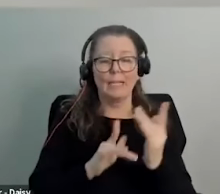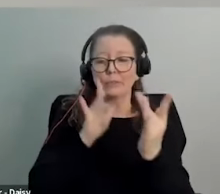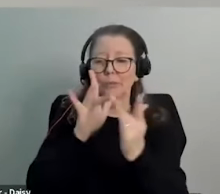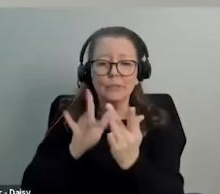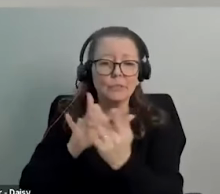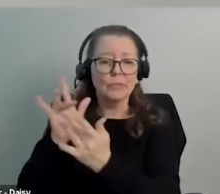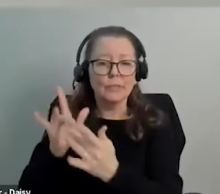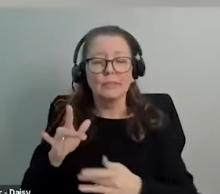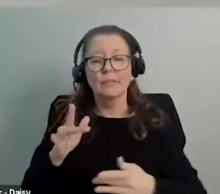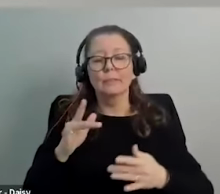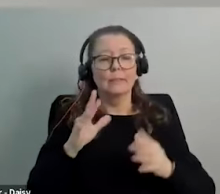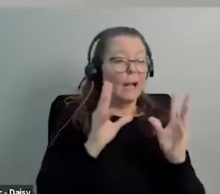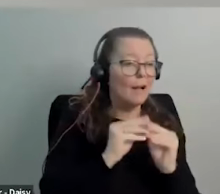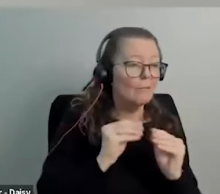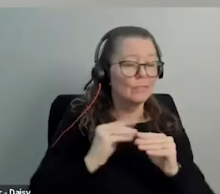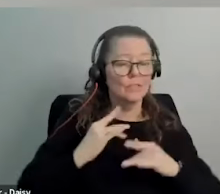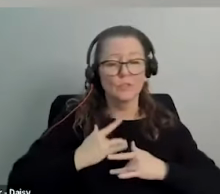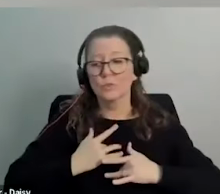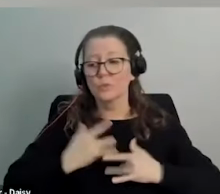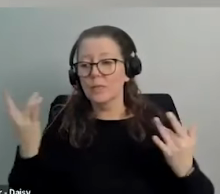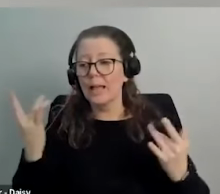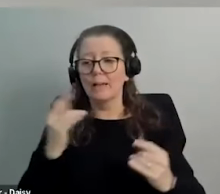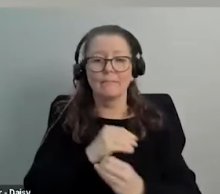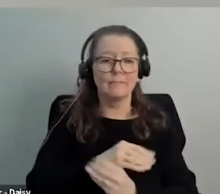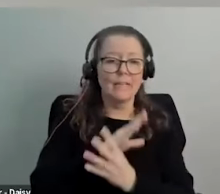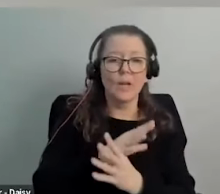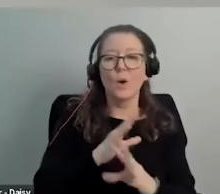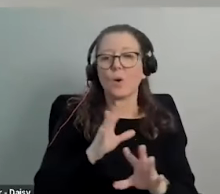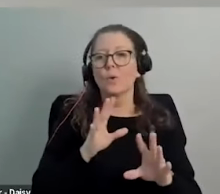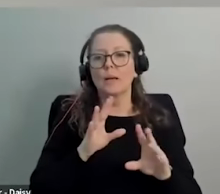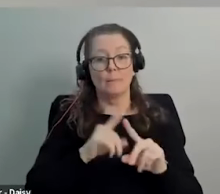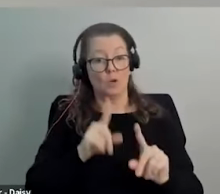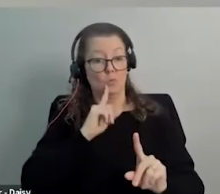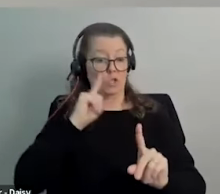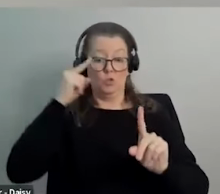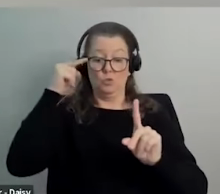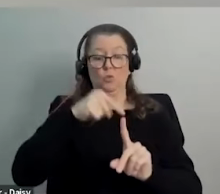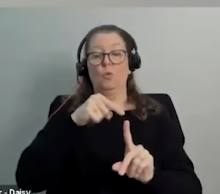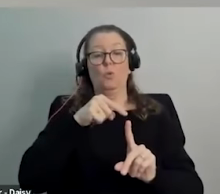and in newsletters and videos and things like that. But the real goal is to always be seeking that feedback